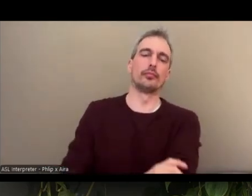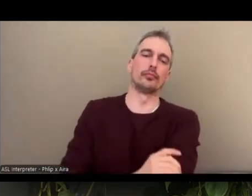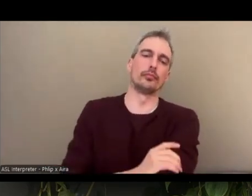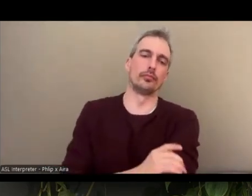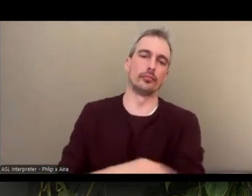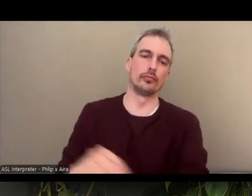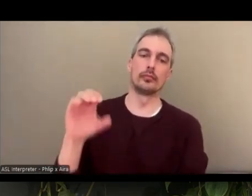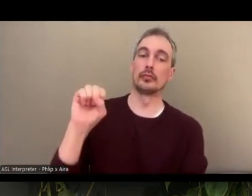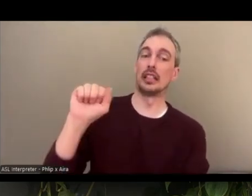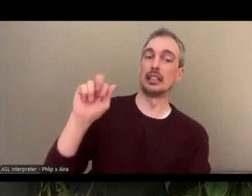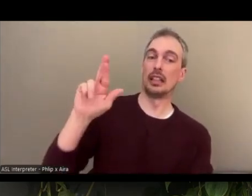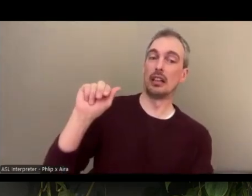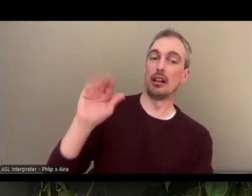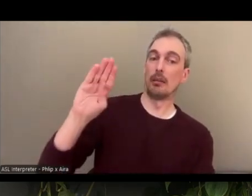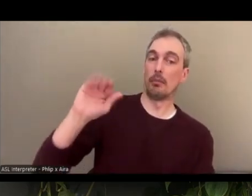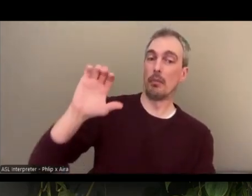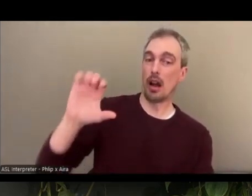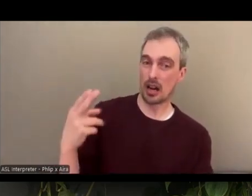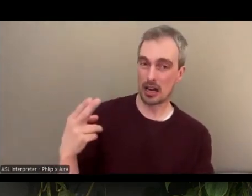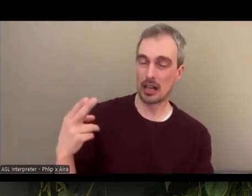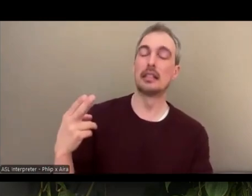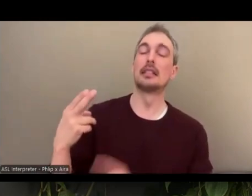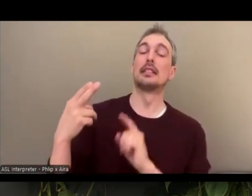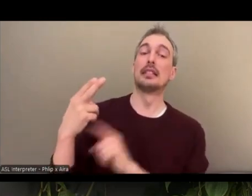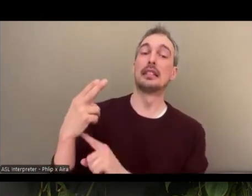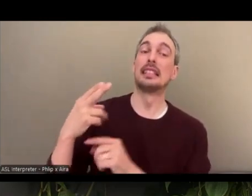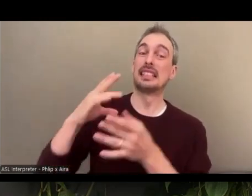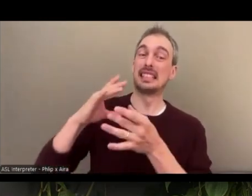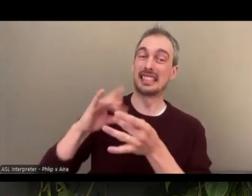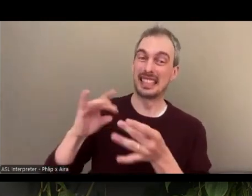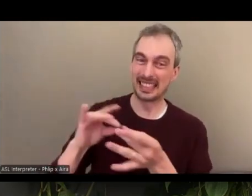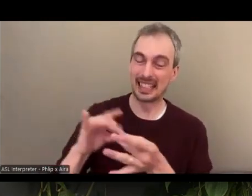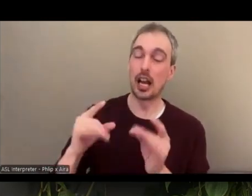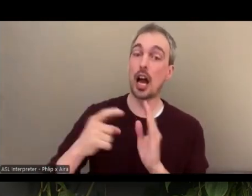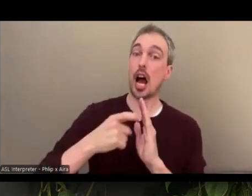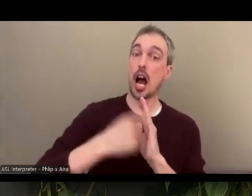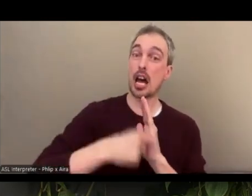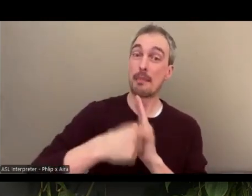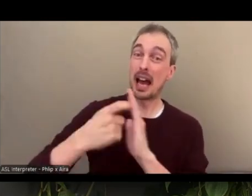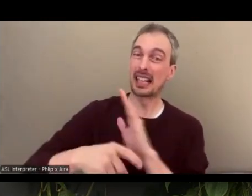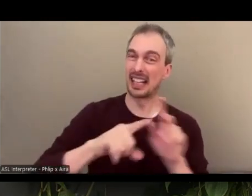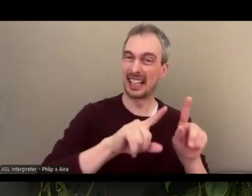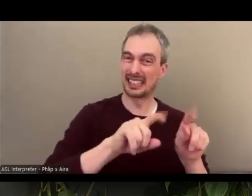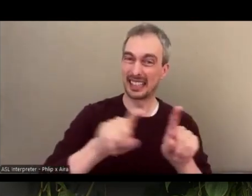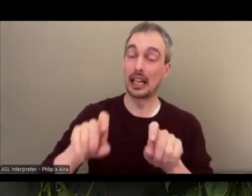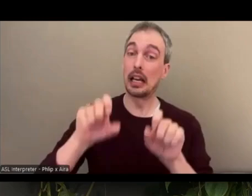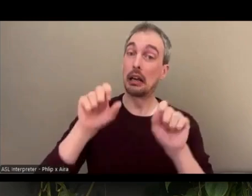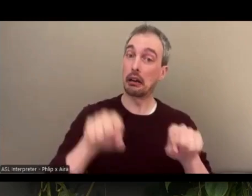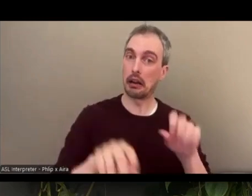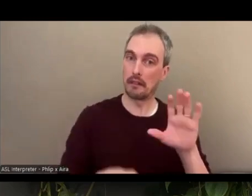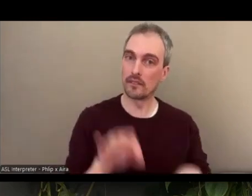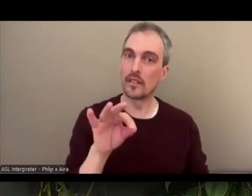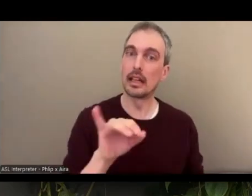He says that automatic accessibility testing can detect inaccessibility, but can't detect accessibility.